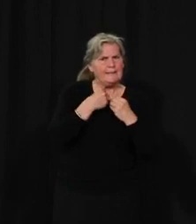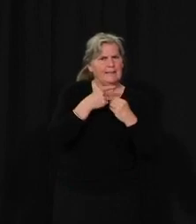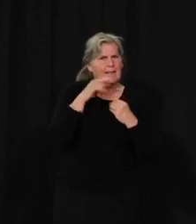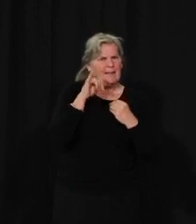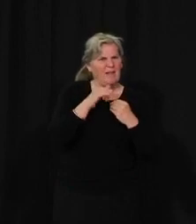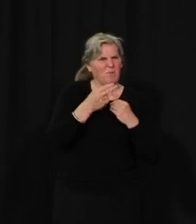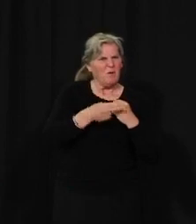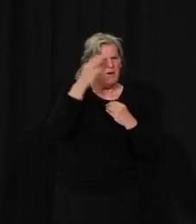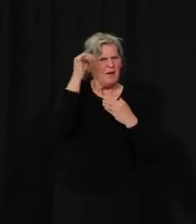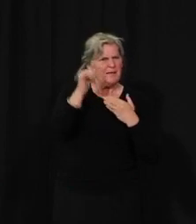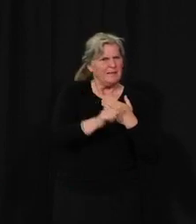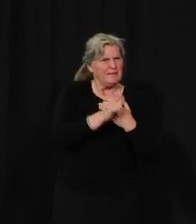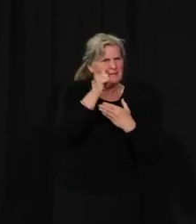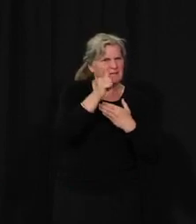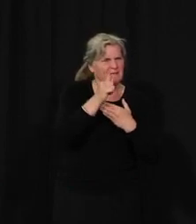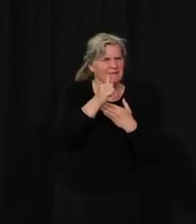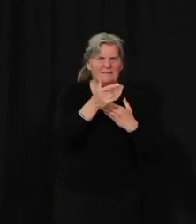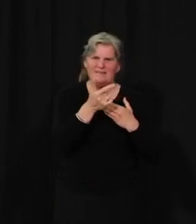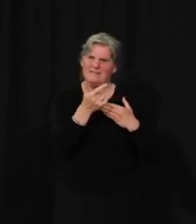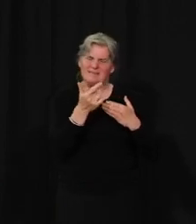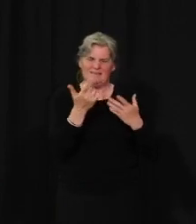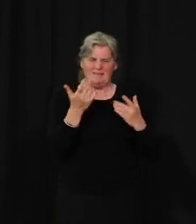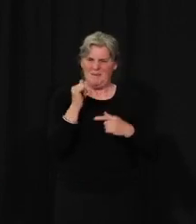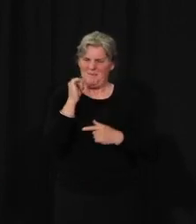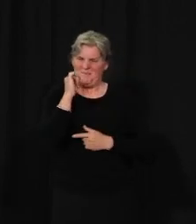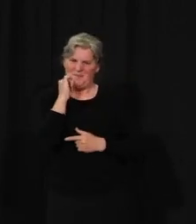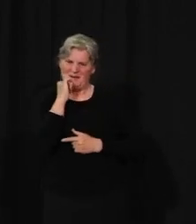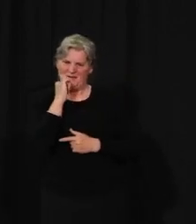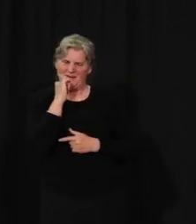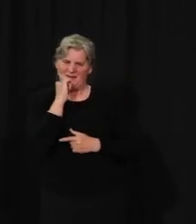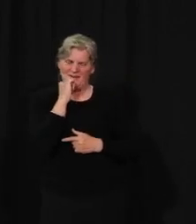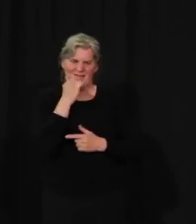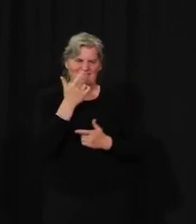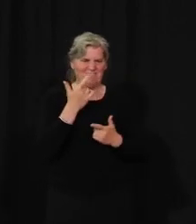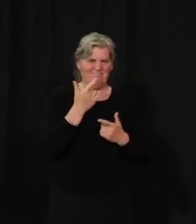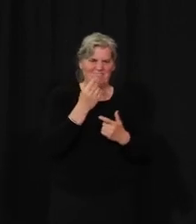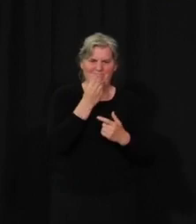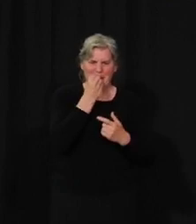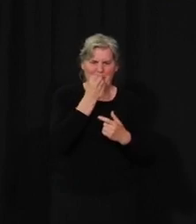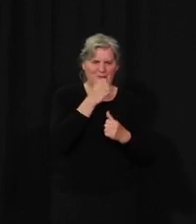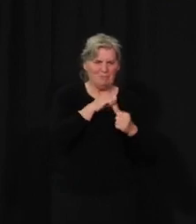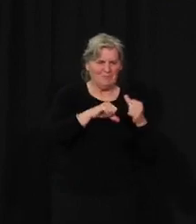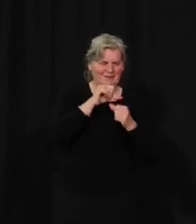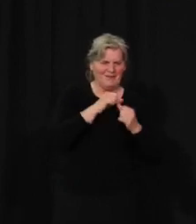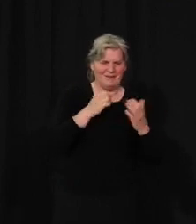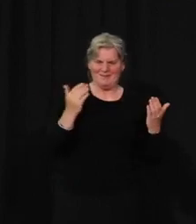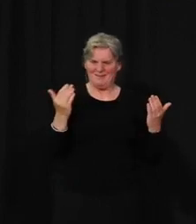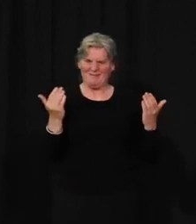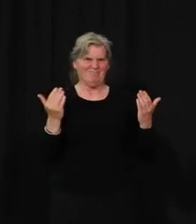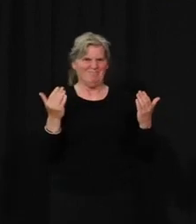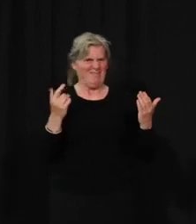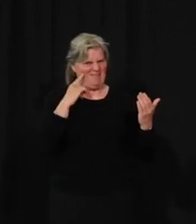risk. It seems to me that bars would e potentially extremely high-risk